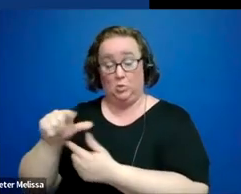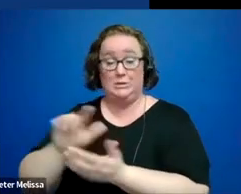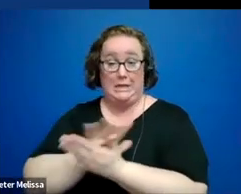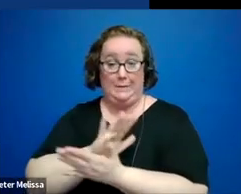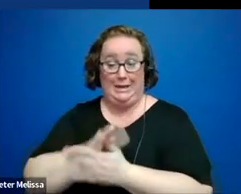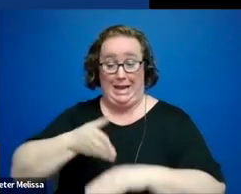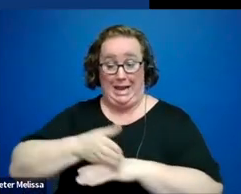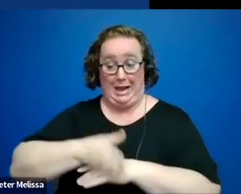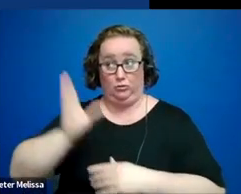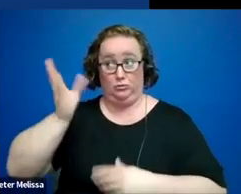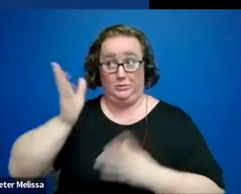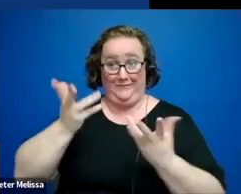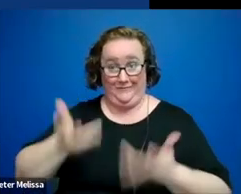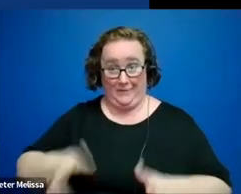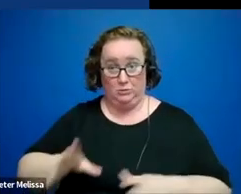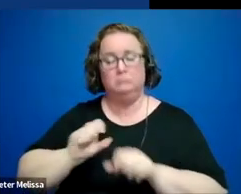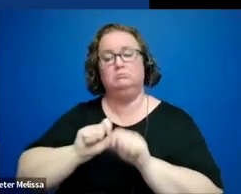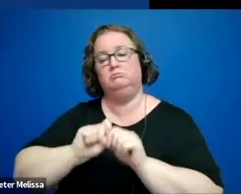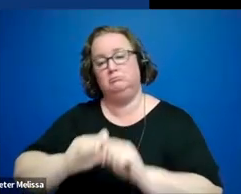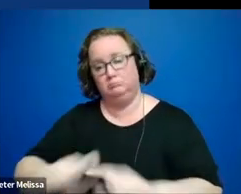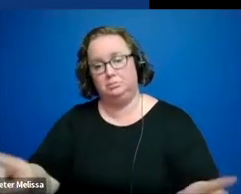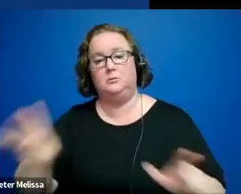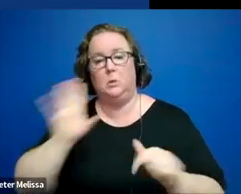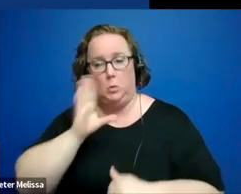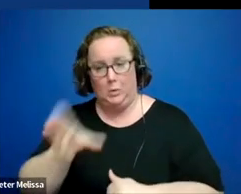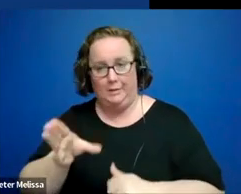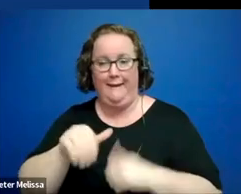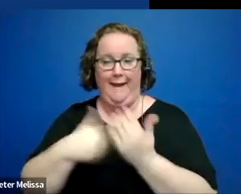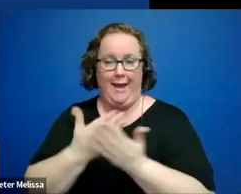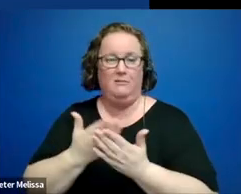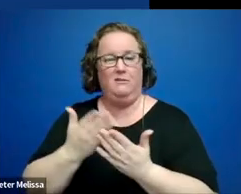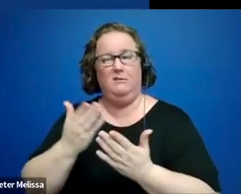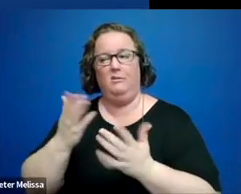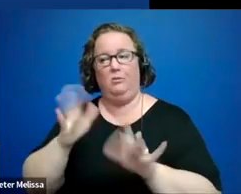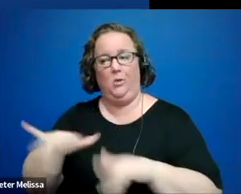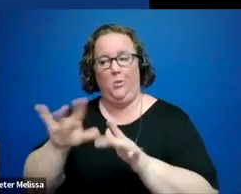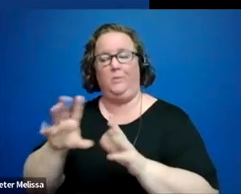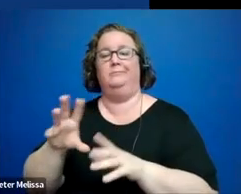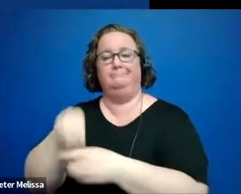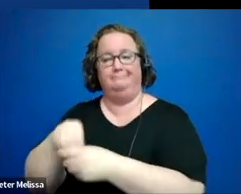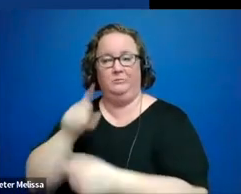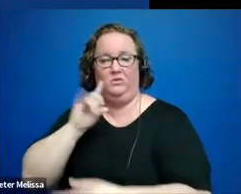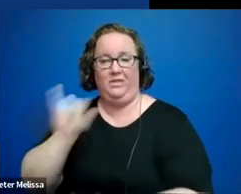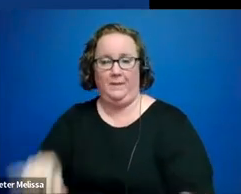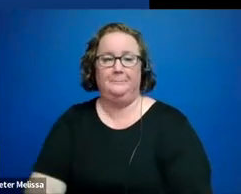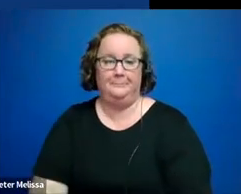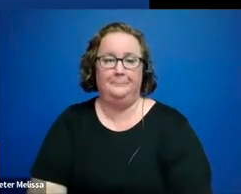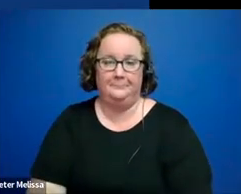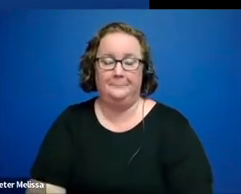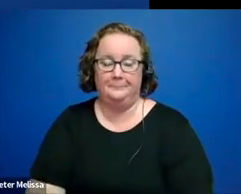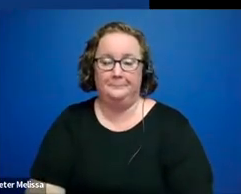slideshow at a later date once the recording is ready to be shared. So thank you so much for listening.